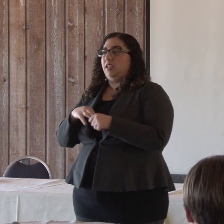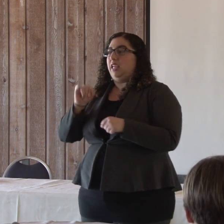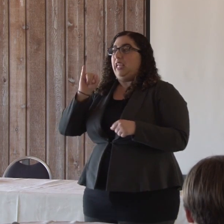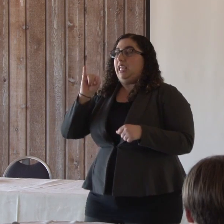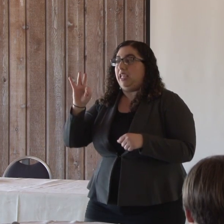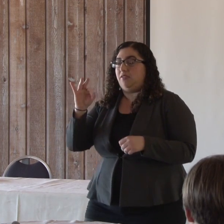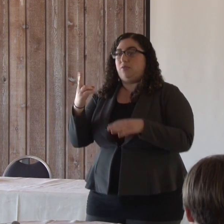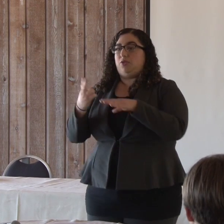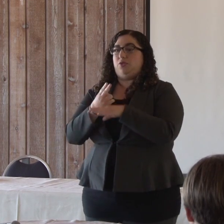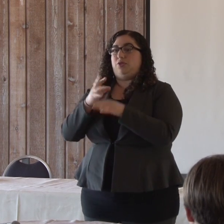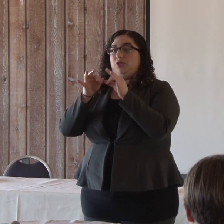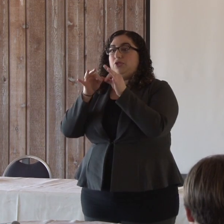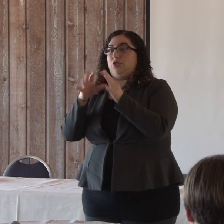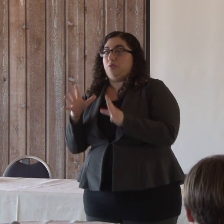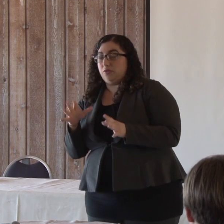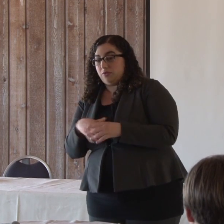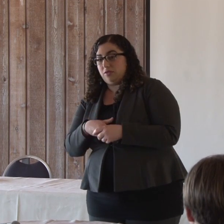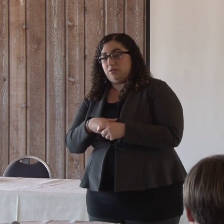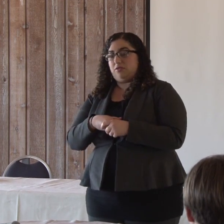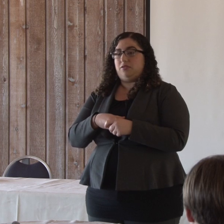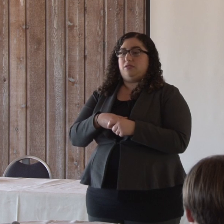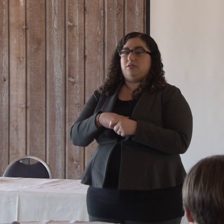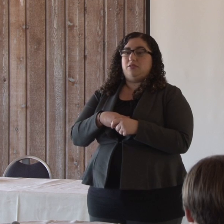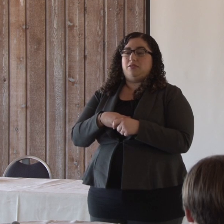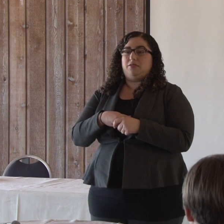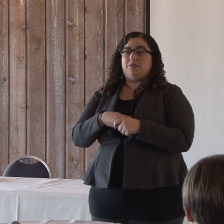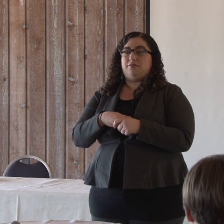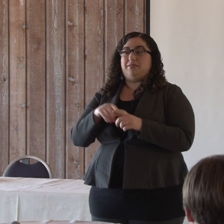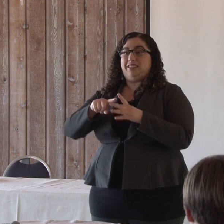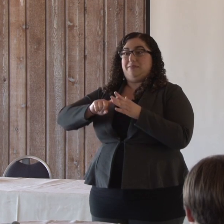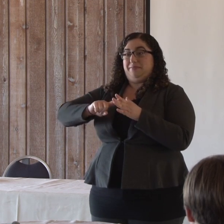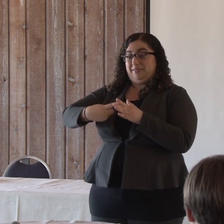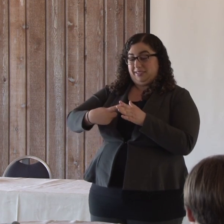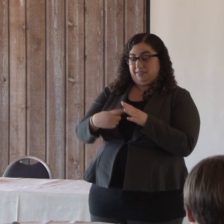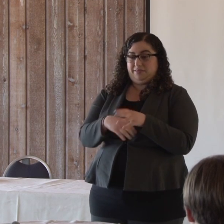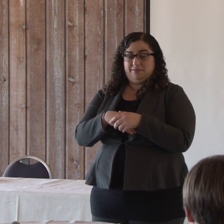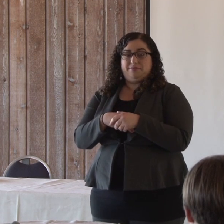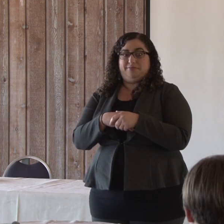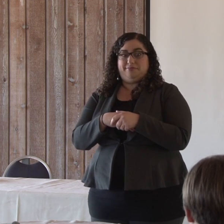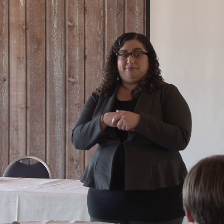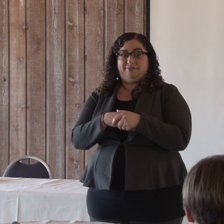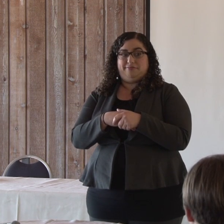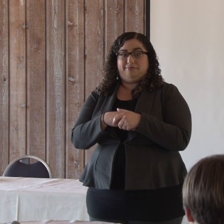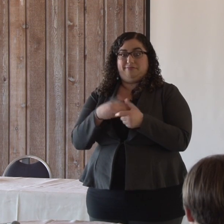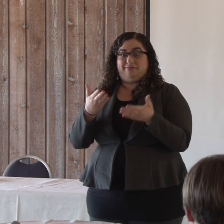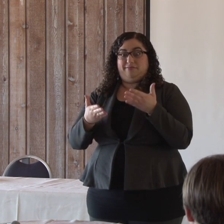in surgery. Now if you had utilized a sign language interpreter at